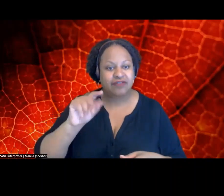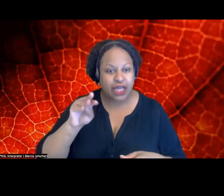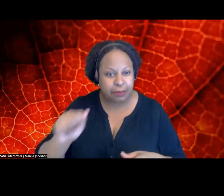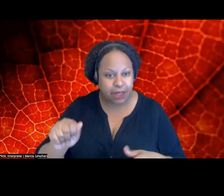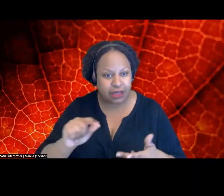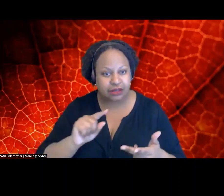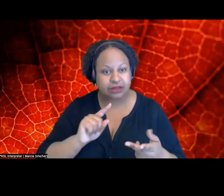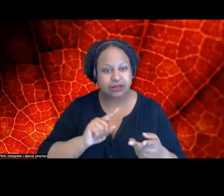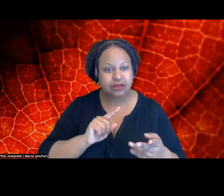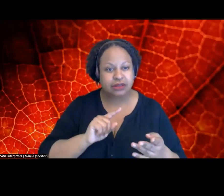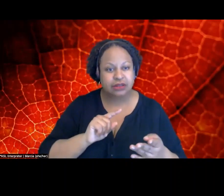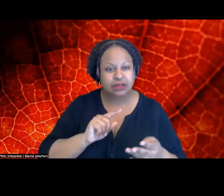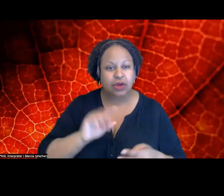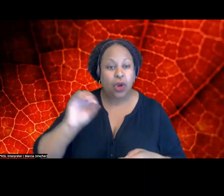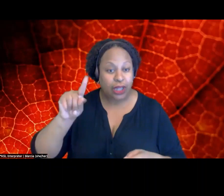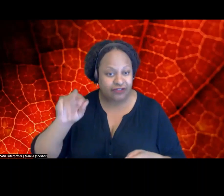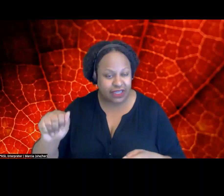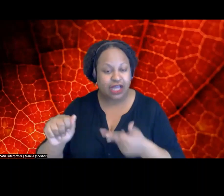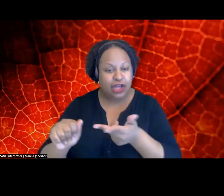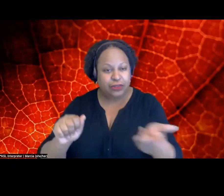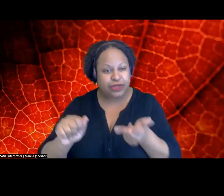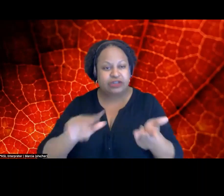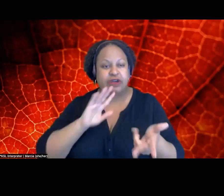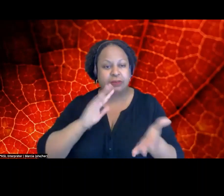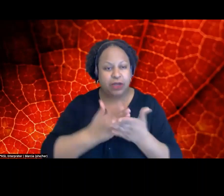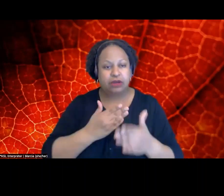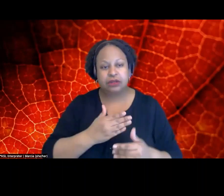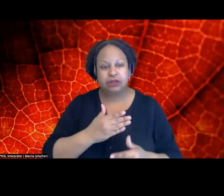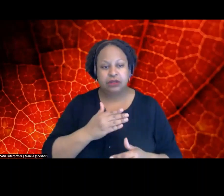in the interwoven oppressions they face in their daily lives.